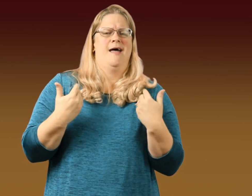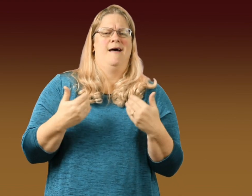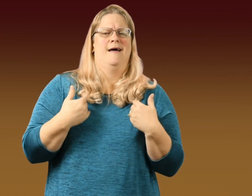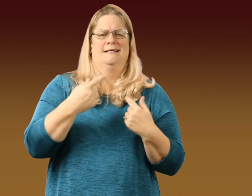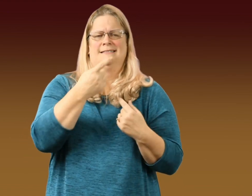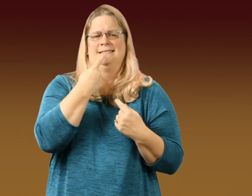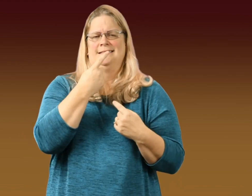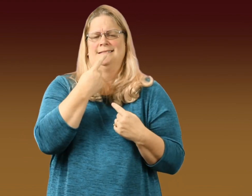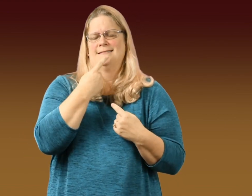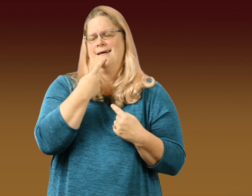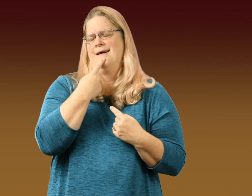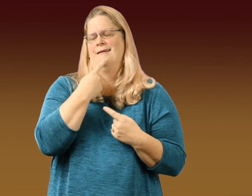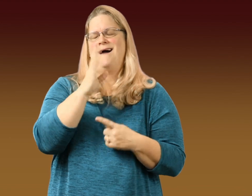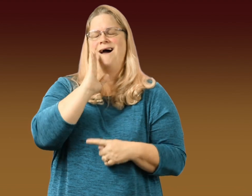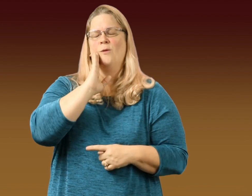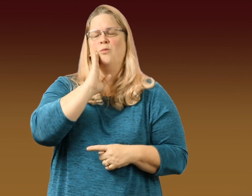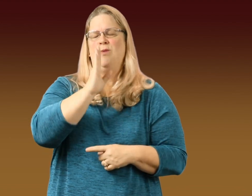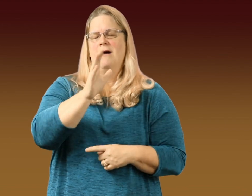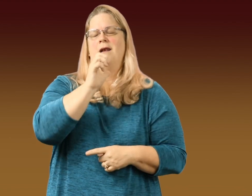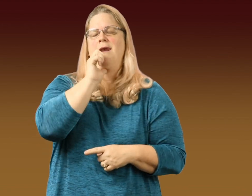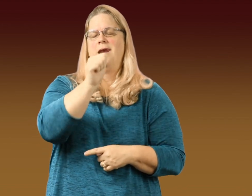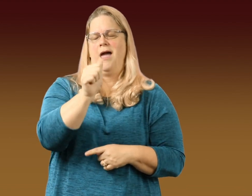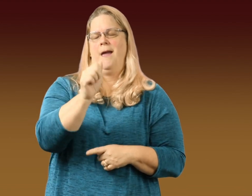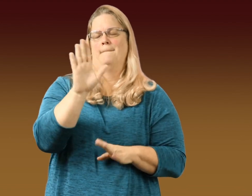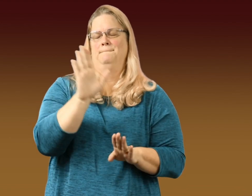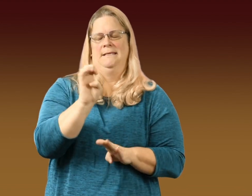How many of you, perhaps when you were young, said something like,